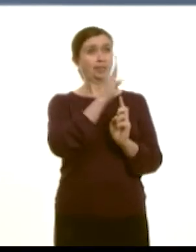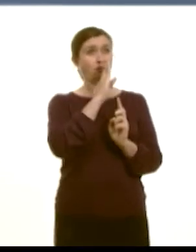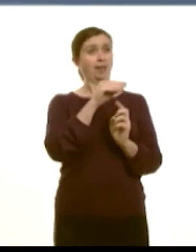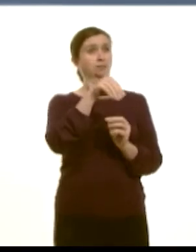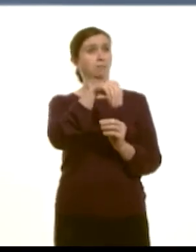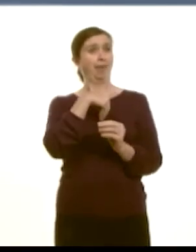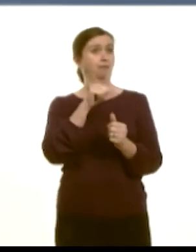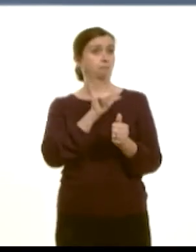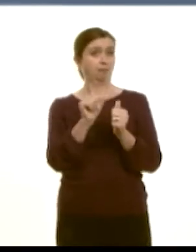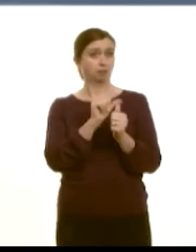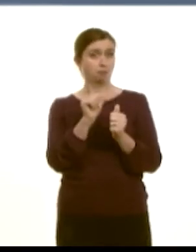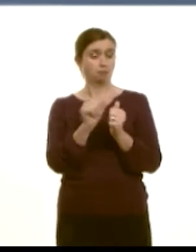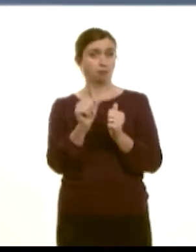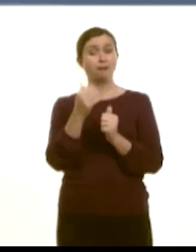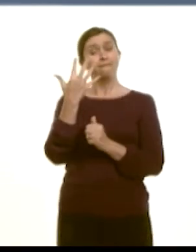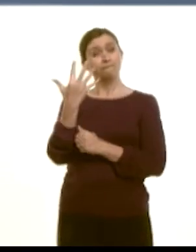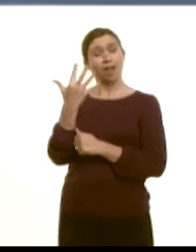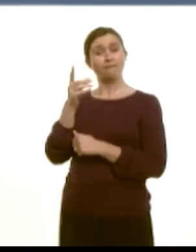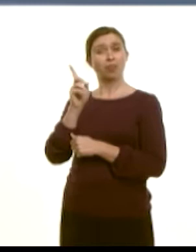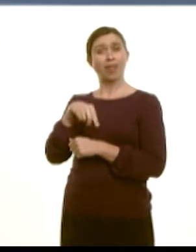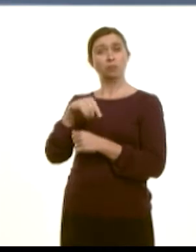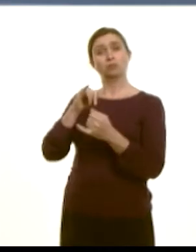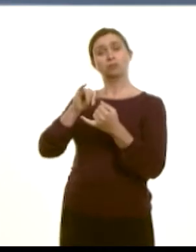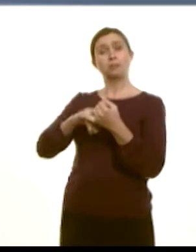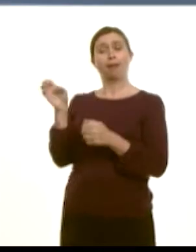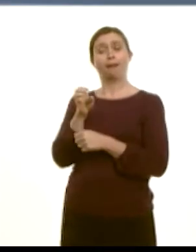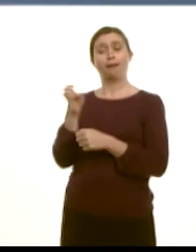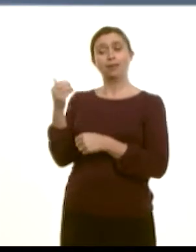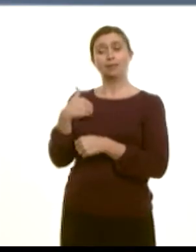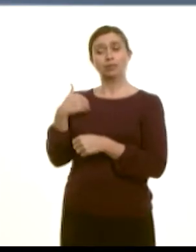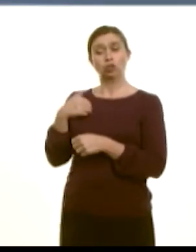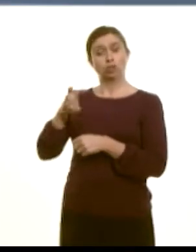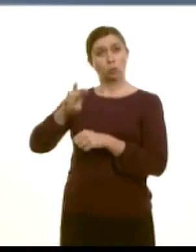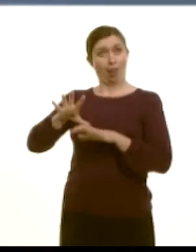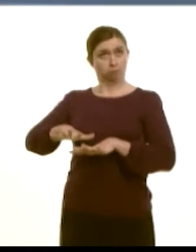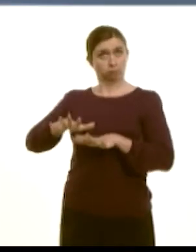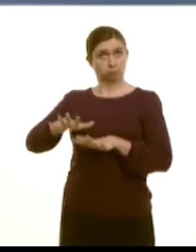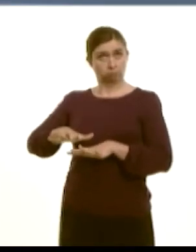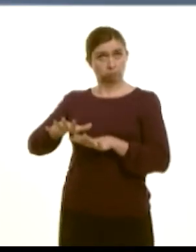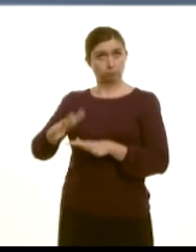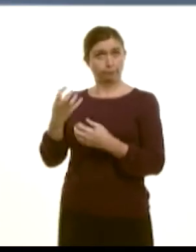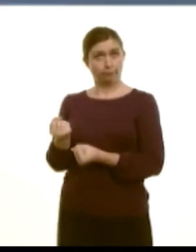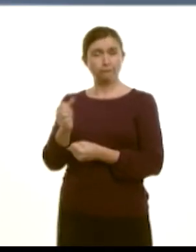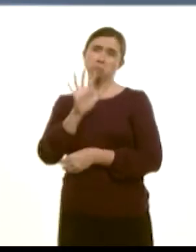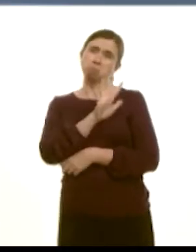Given that there are 5,000 supply teachers here in Wales and that there are around 40